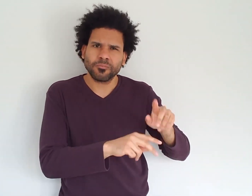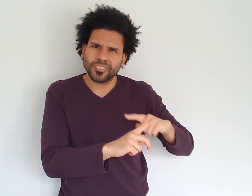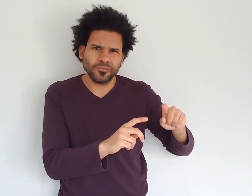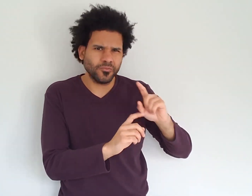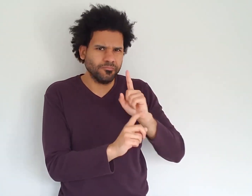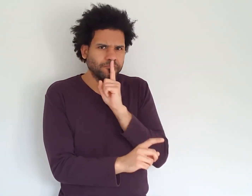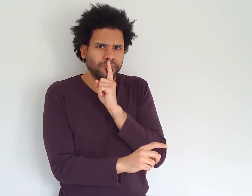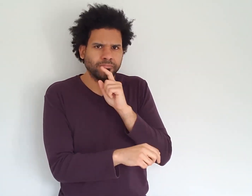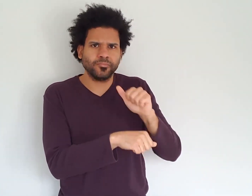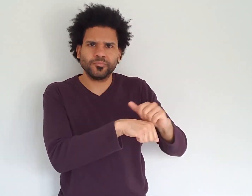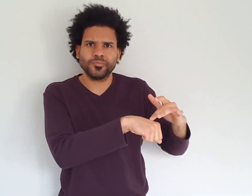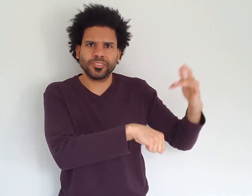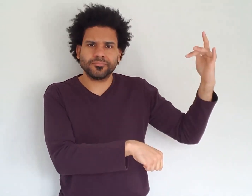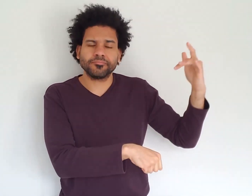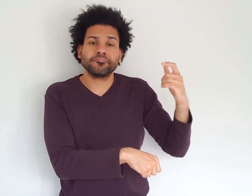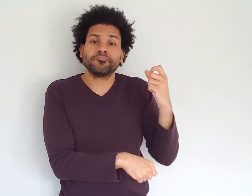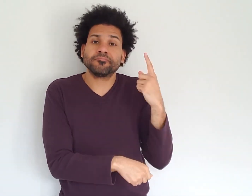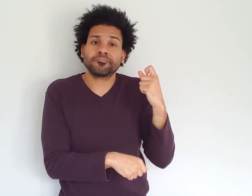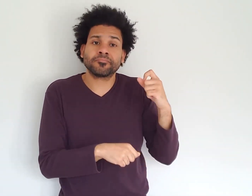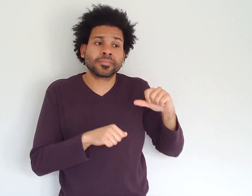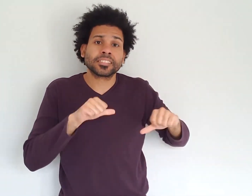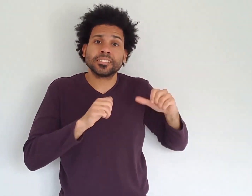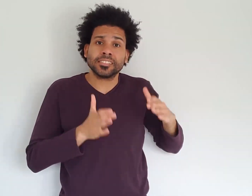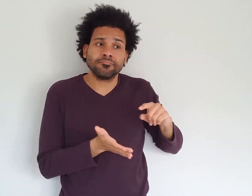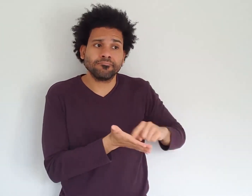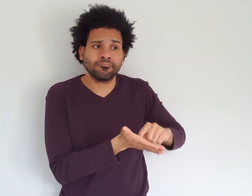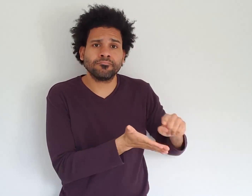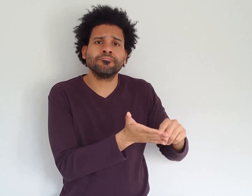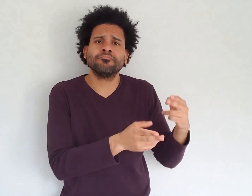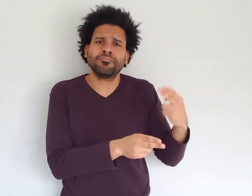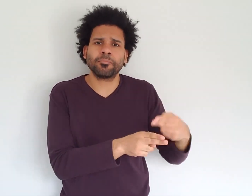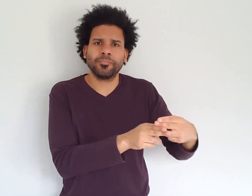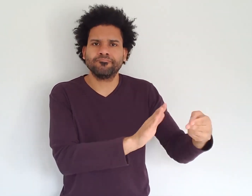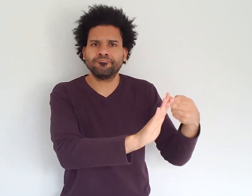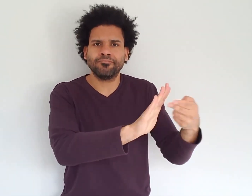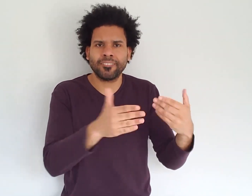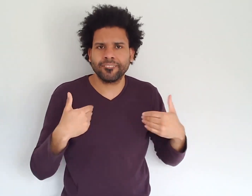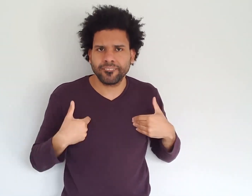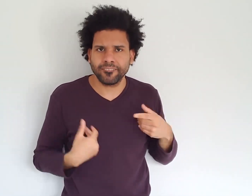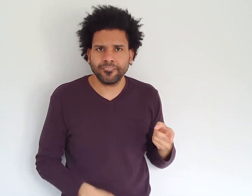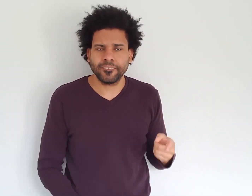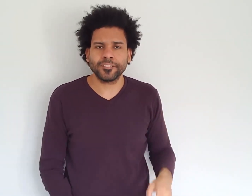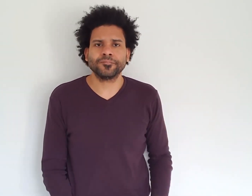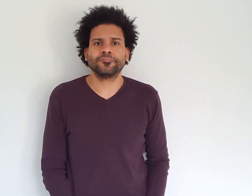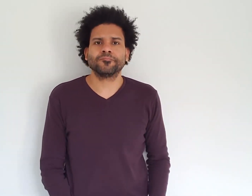Salts packages don’t have a crystal label. Scientists investigated and labeled salts for the crystal category.